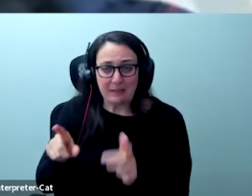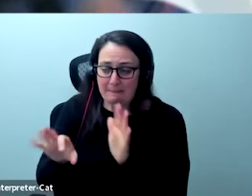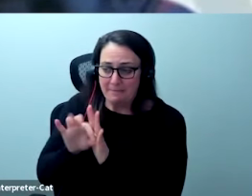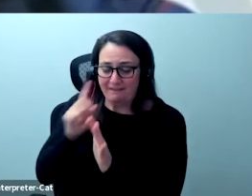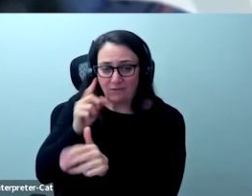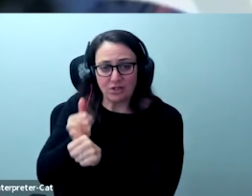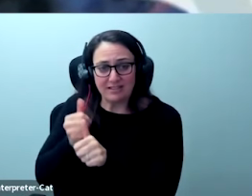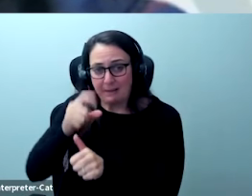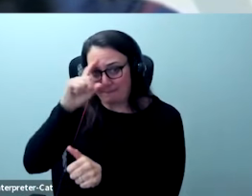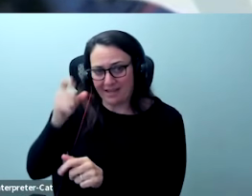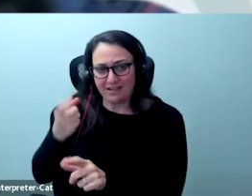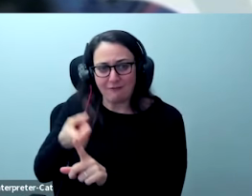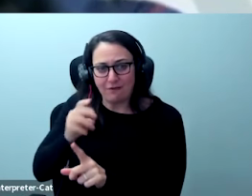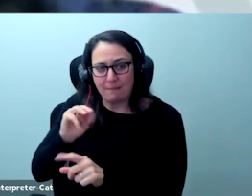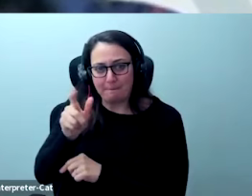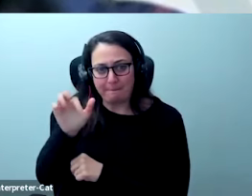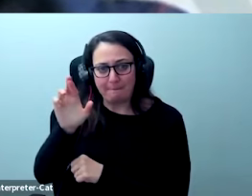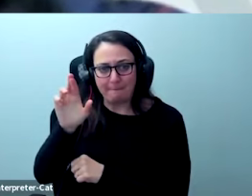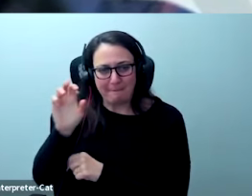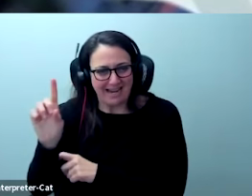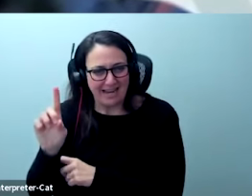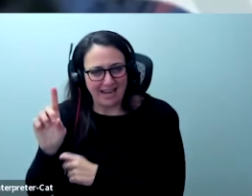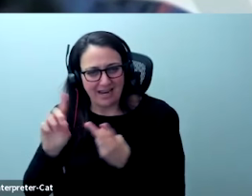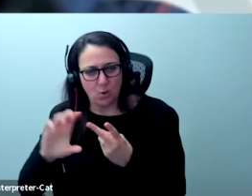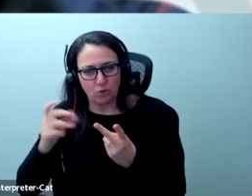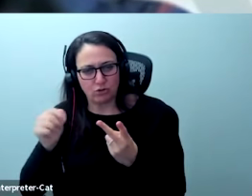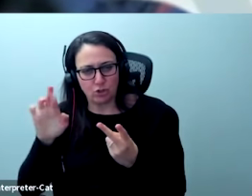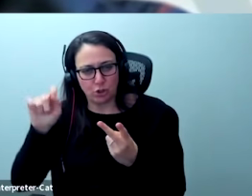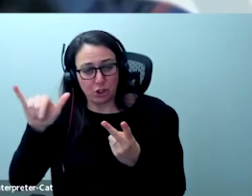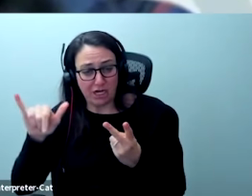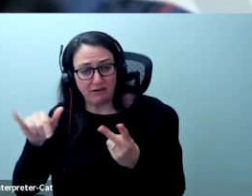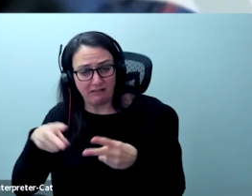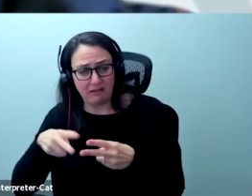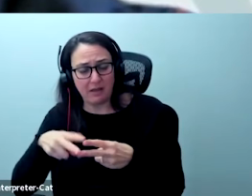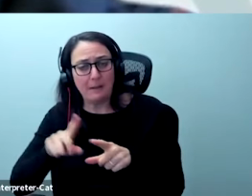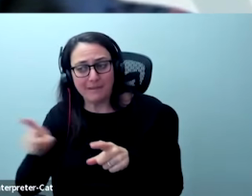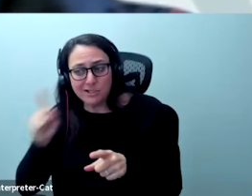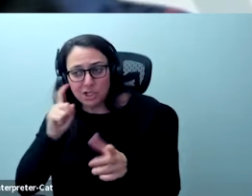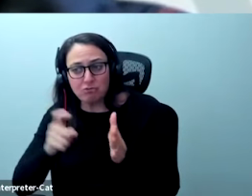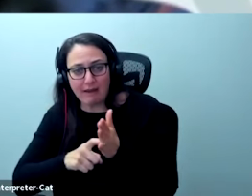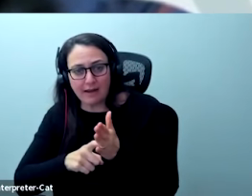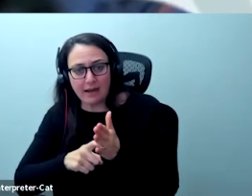because they were from Medicaid or charity. But it's because she recognizes that she has worked based in healthcare